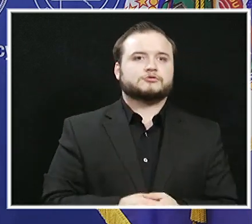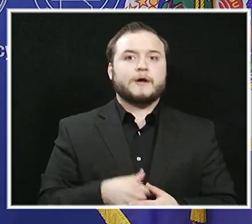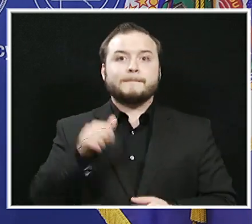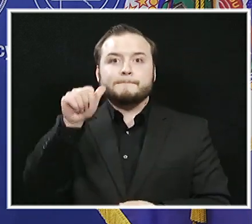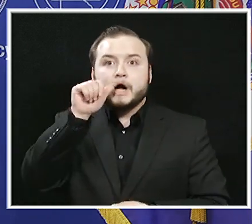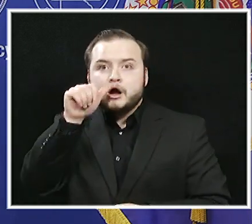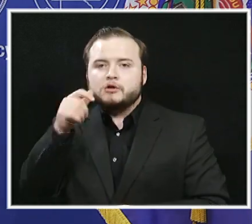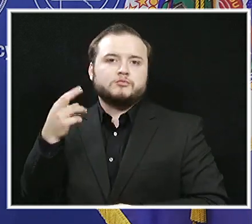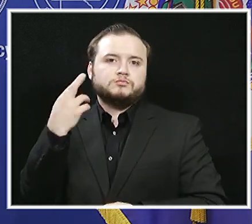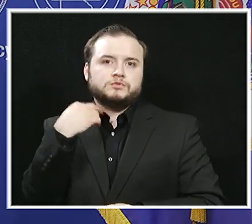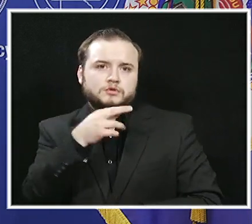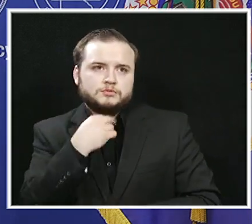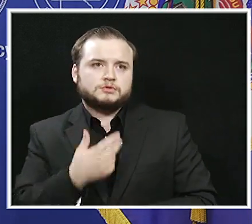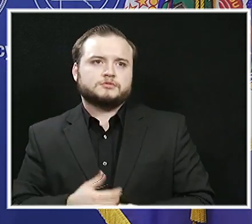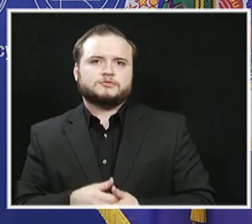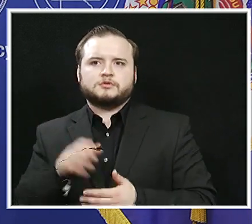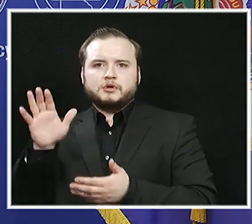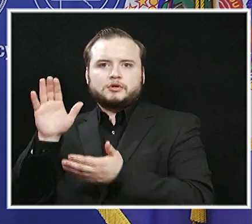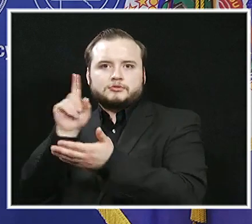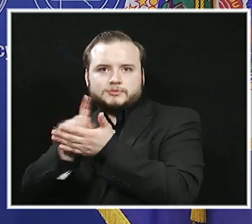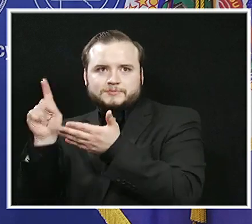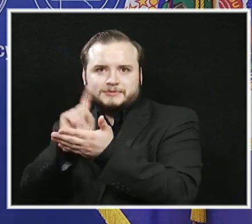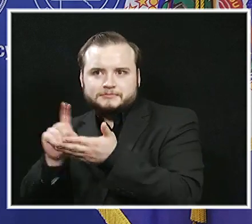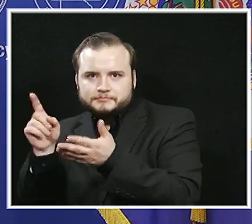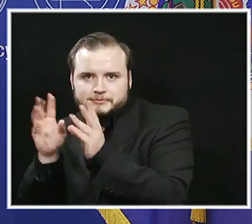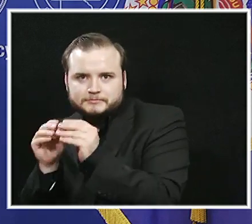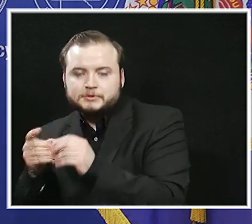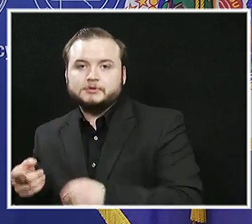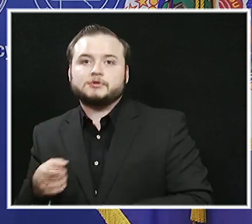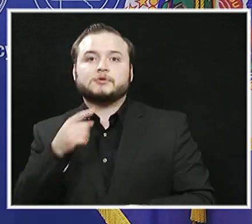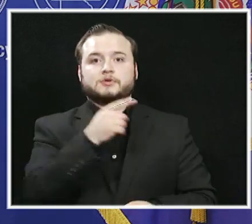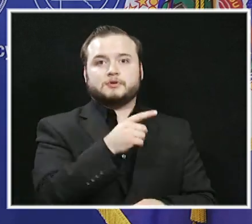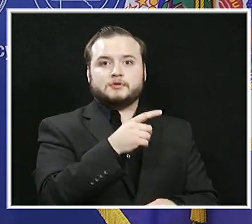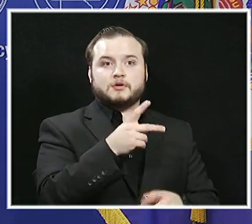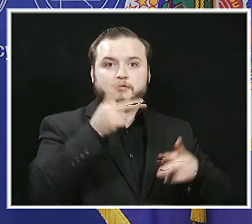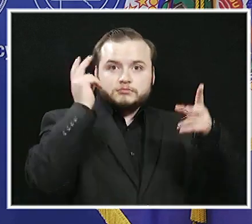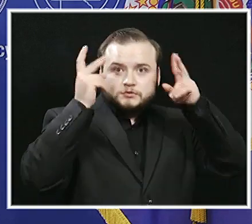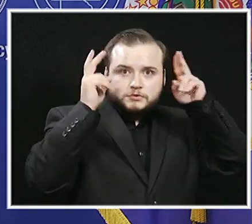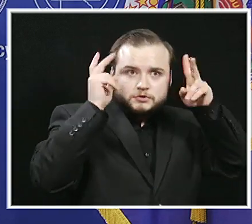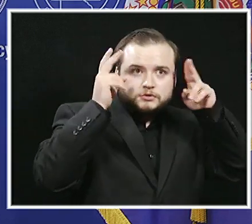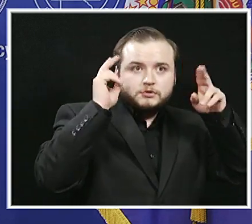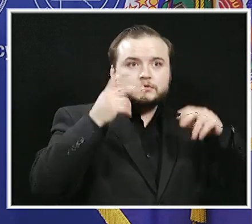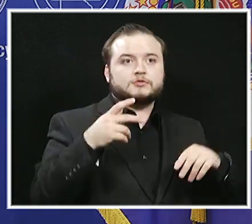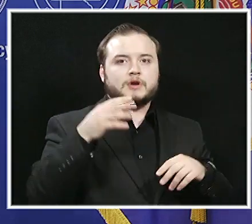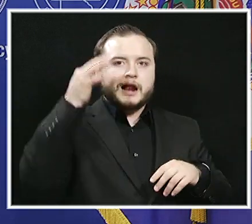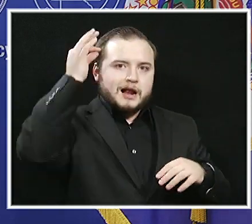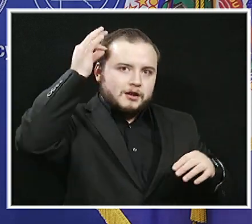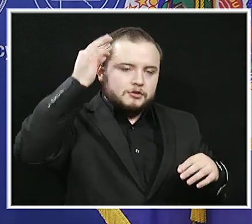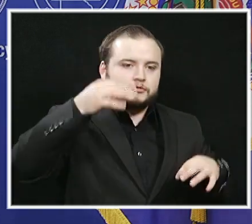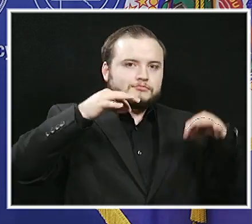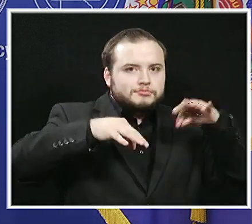museums and cultural organizations, weekly calls with gyms and studios and fitness centers, weekly calls